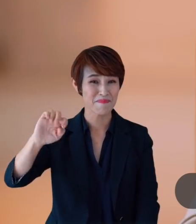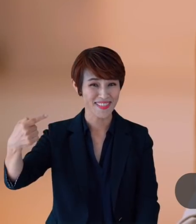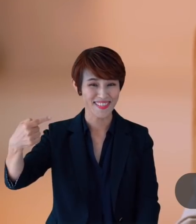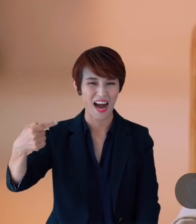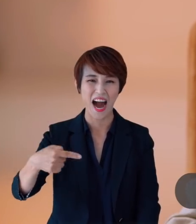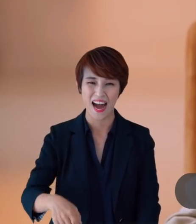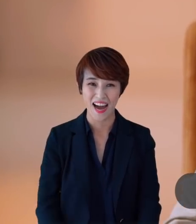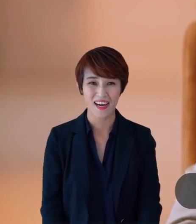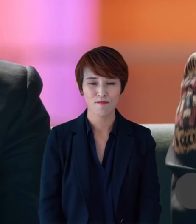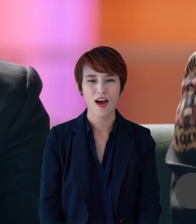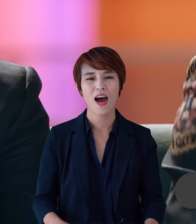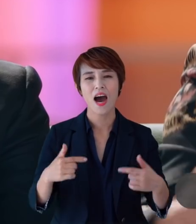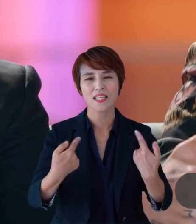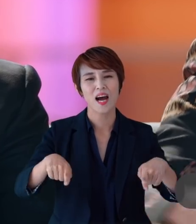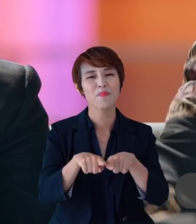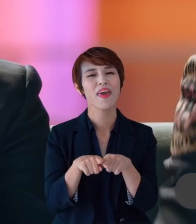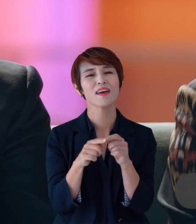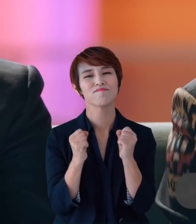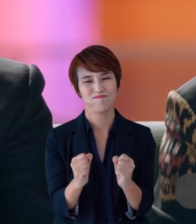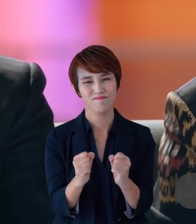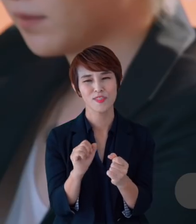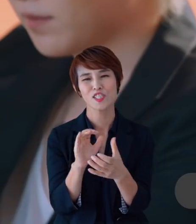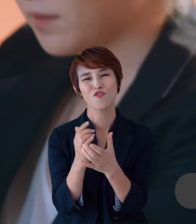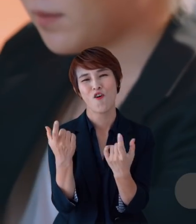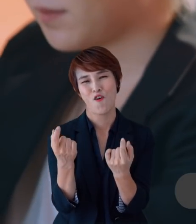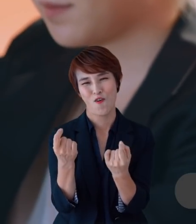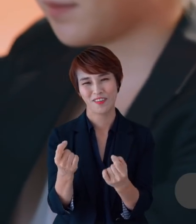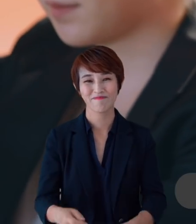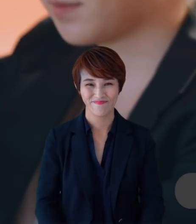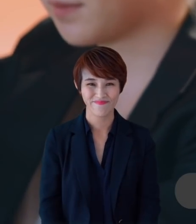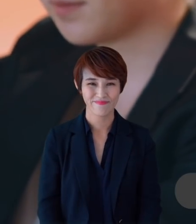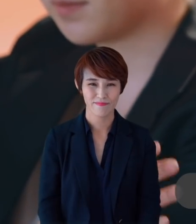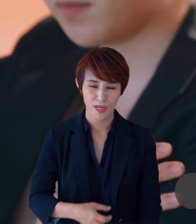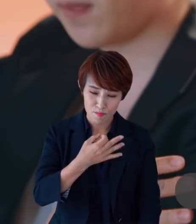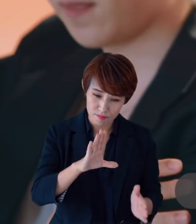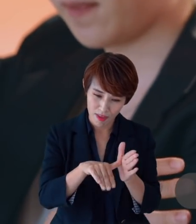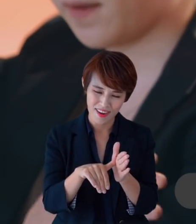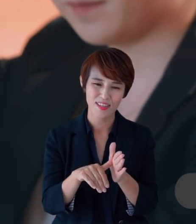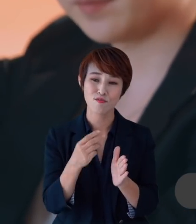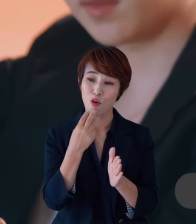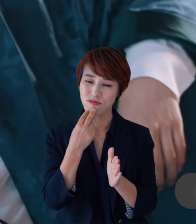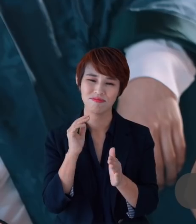Why is Seoul your BFF? Jung Kook: It’s always by your side like a friend. It comforts when things get hard.